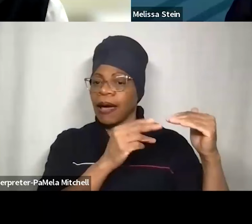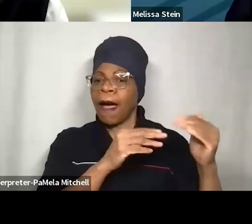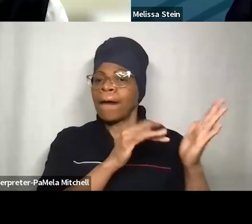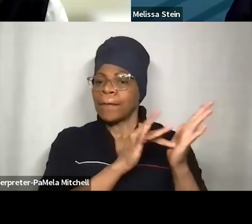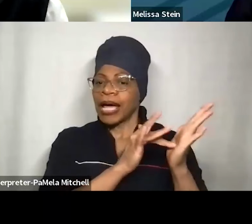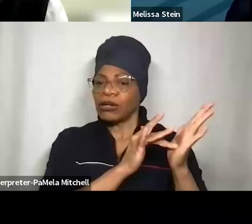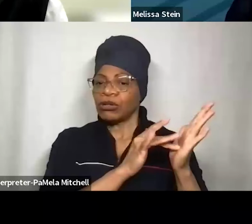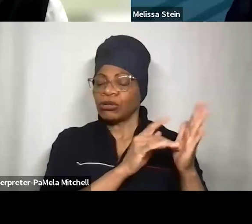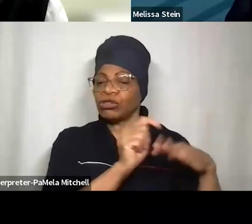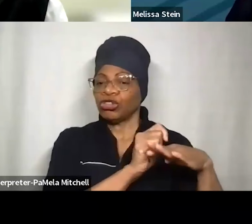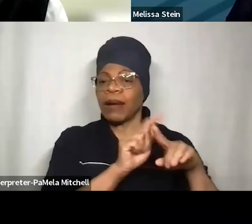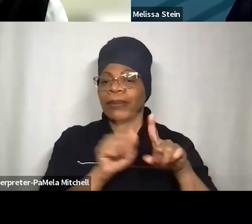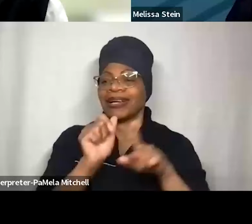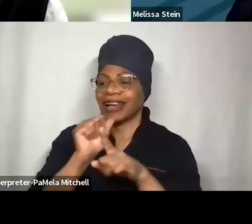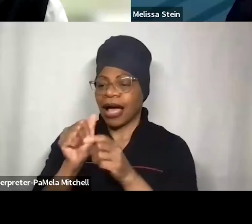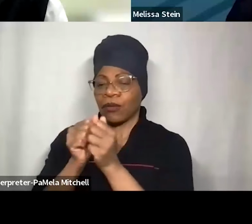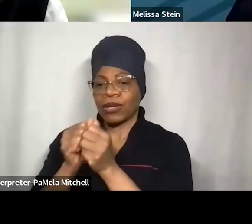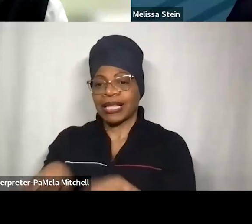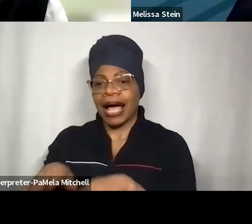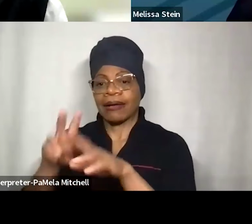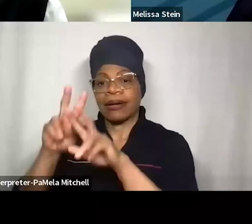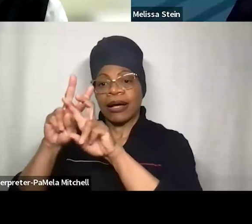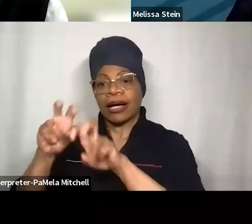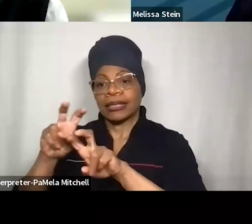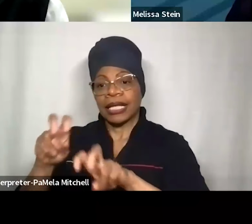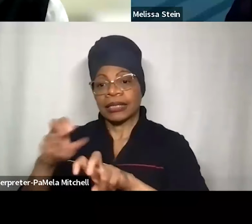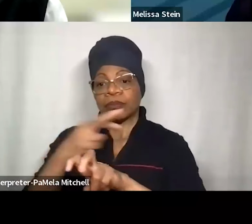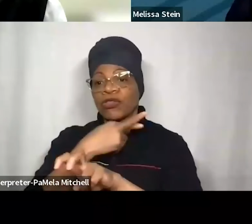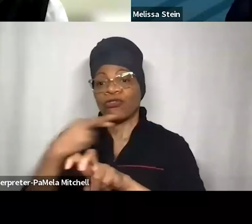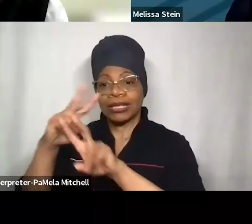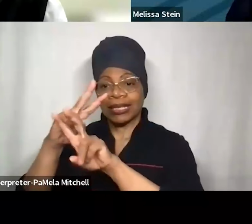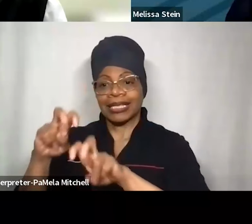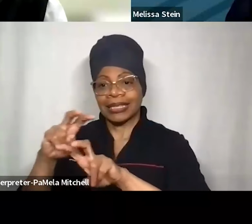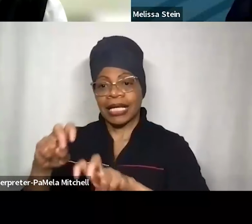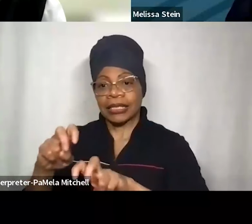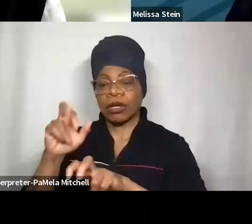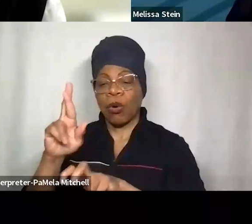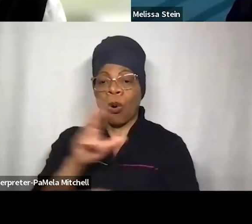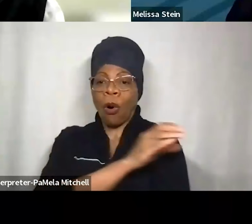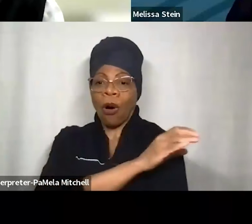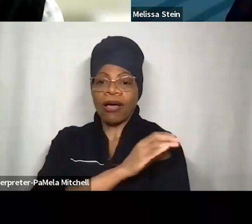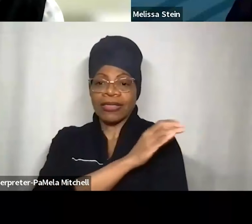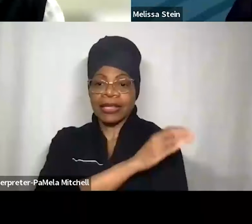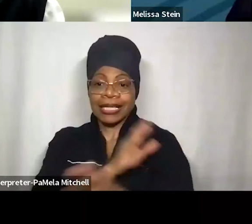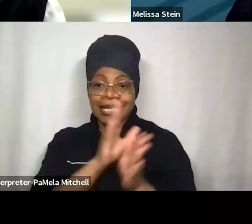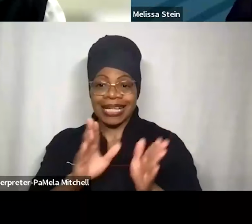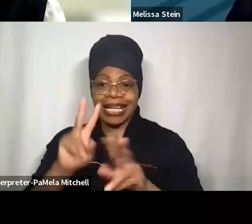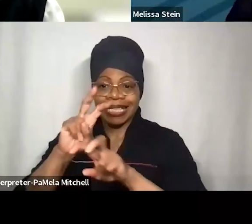Or the risk assessment particularly, or the clinical assessment, those have to be done by a trained clinician.